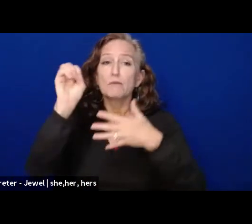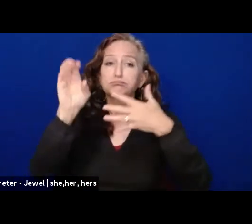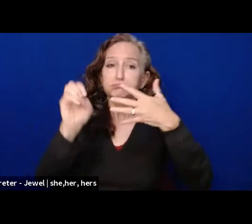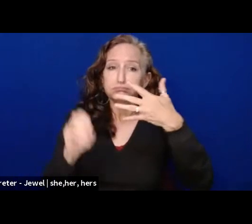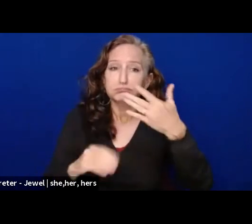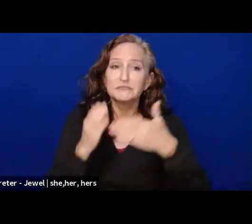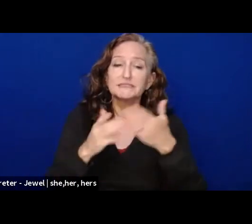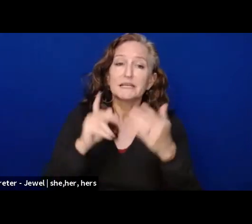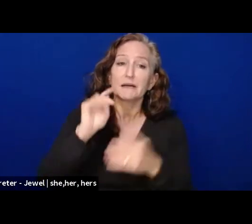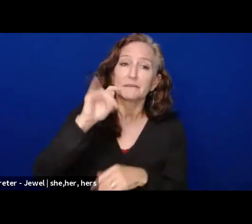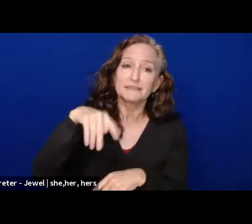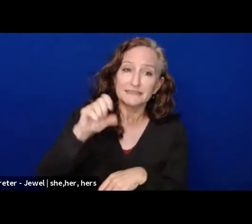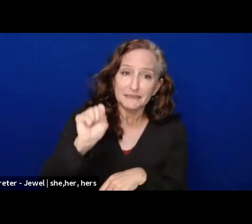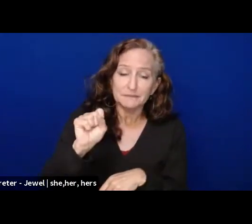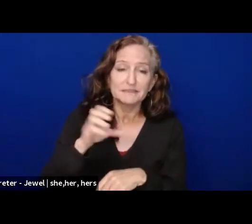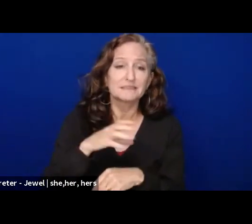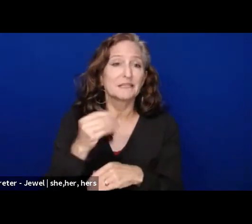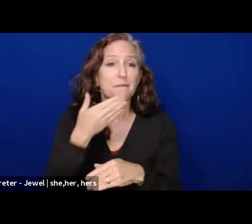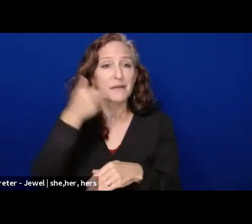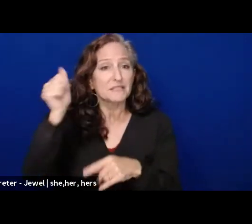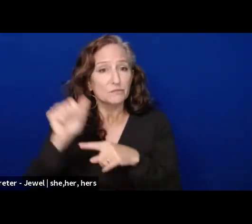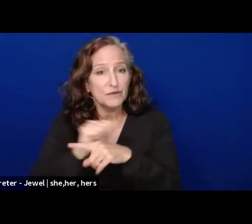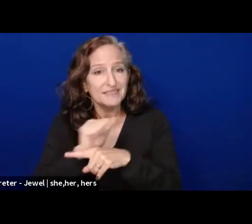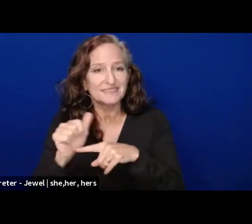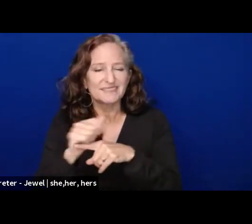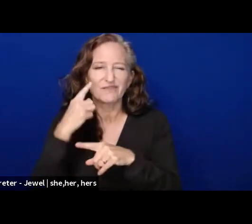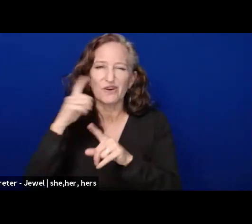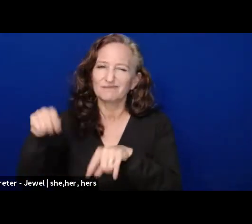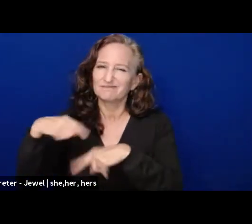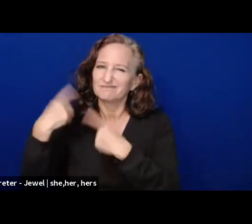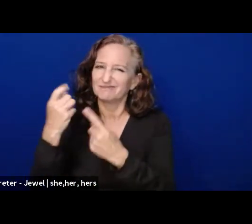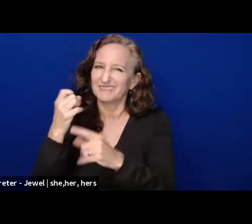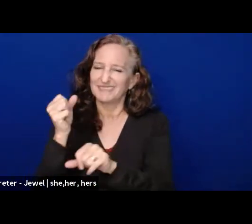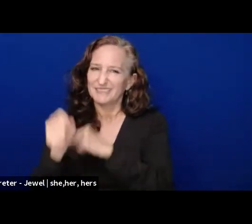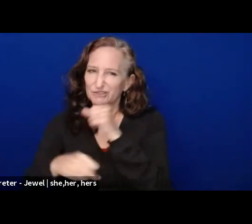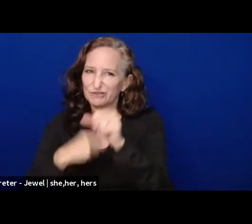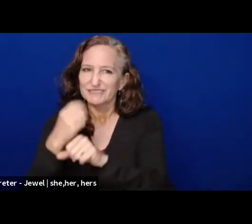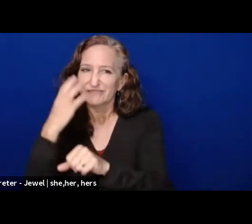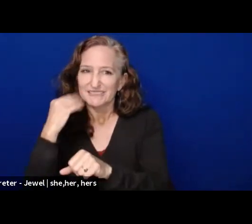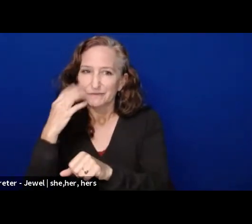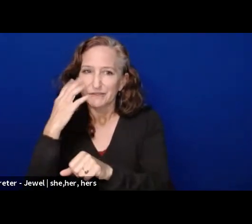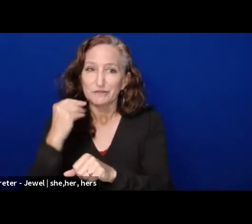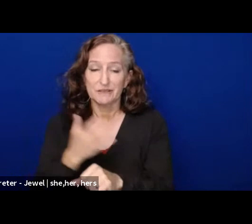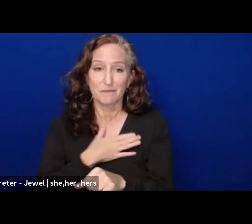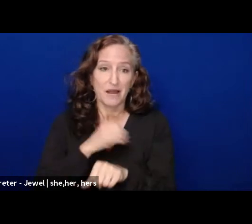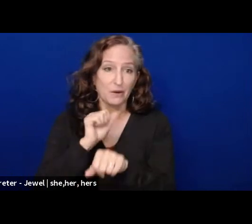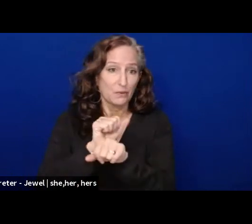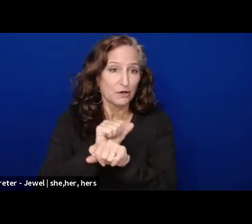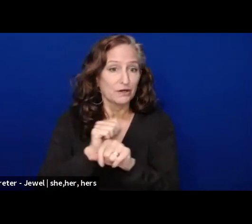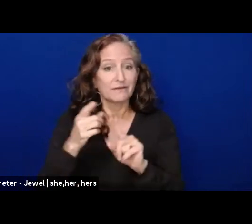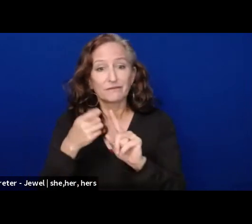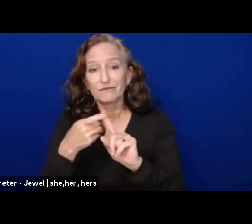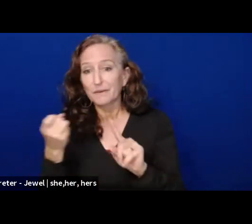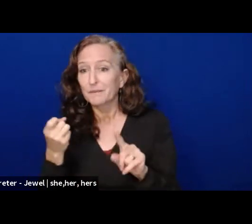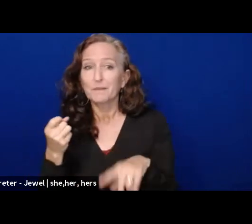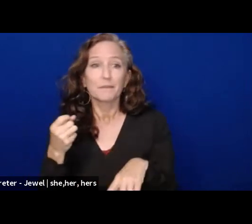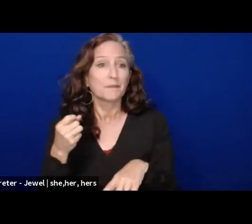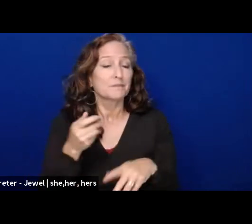I have learned from years of experience doing this. We work with small startups